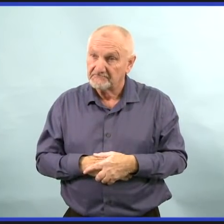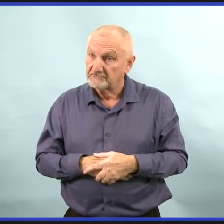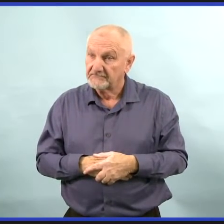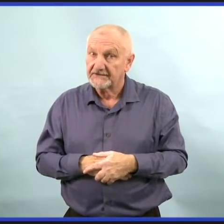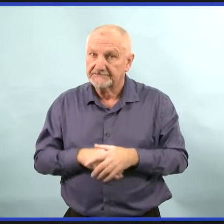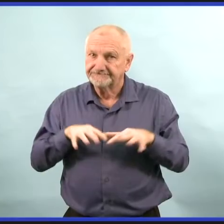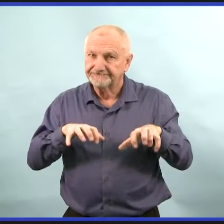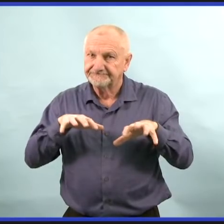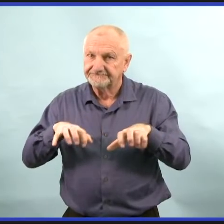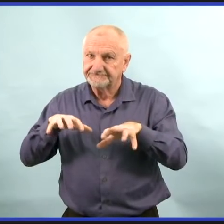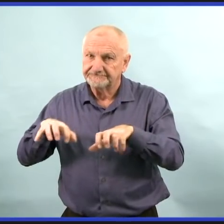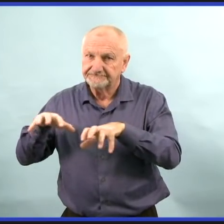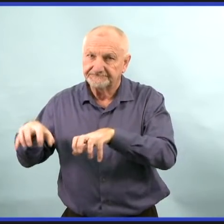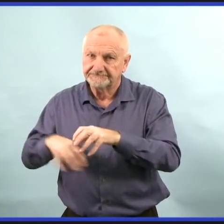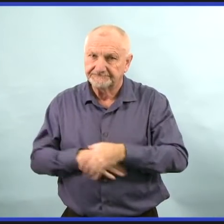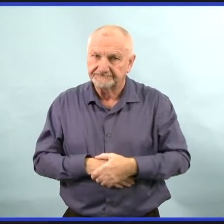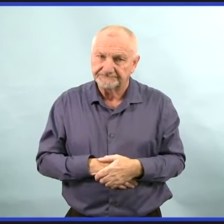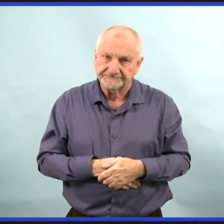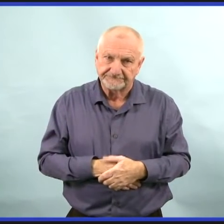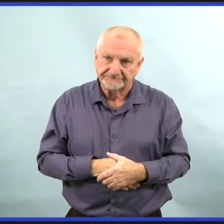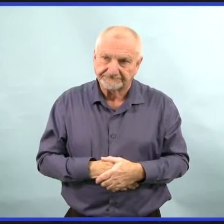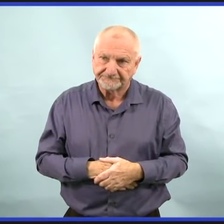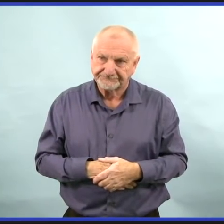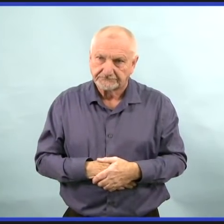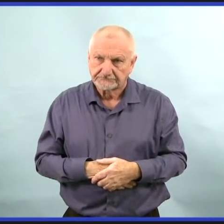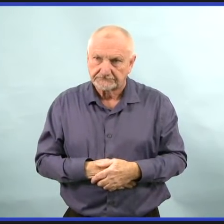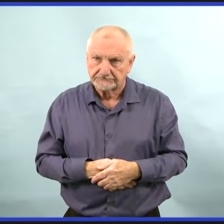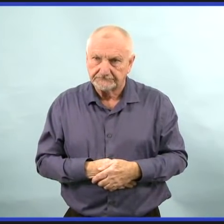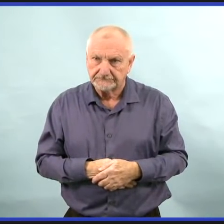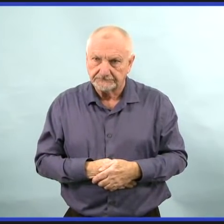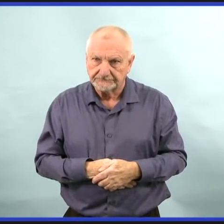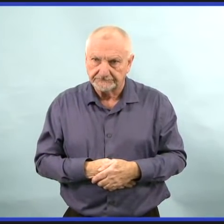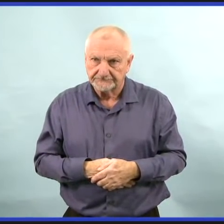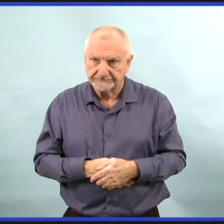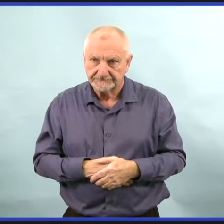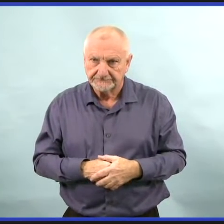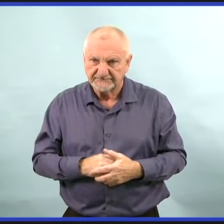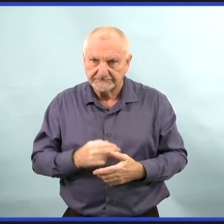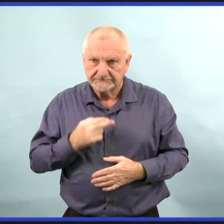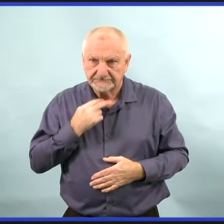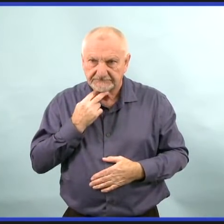and sorry doctors and the the number do we have a number of travelers that might